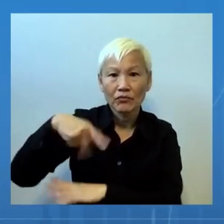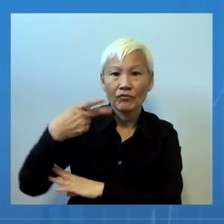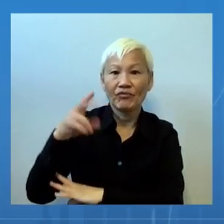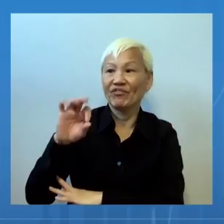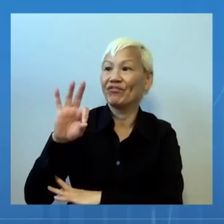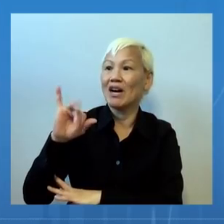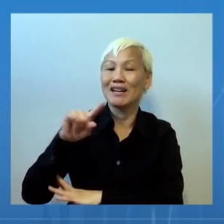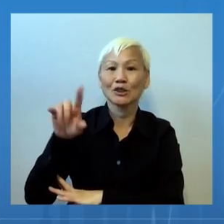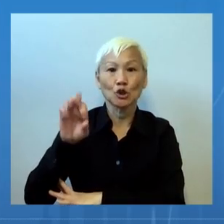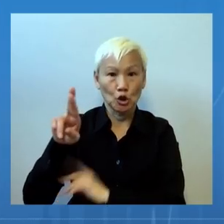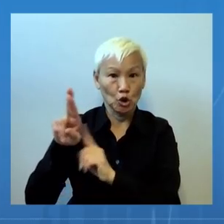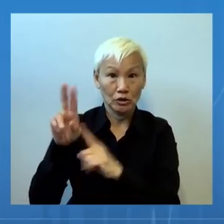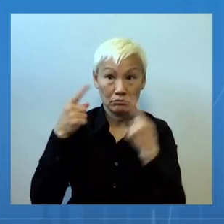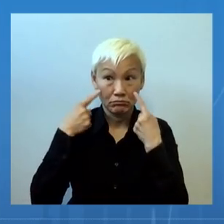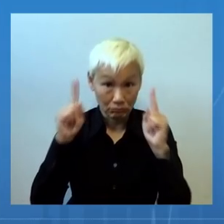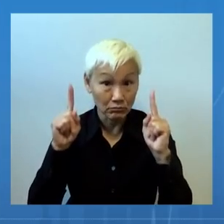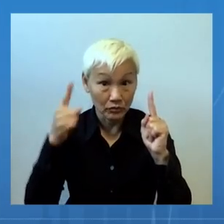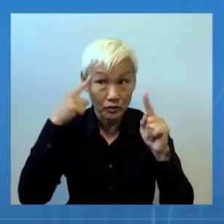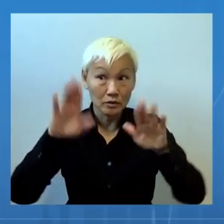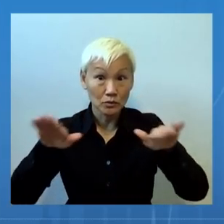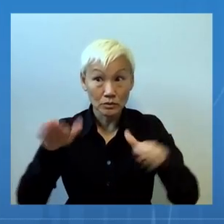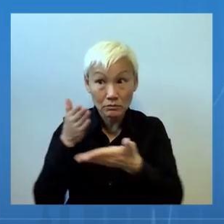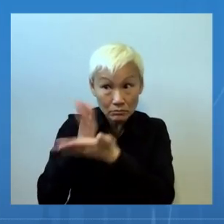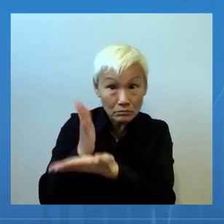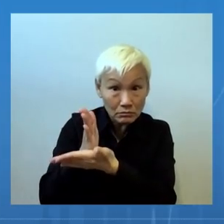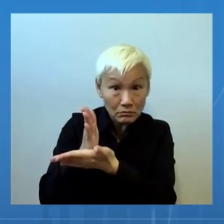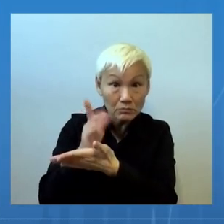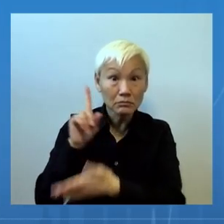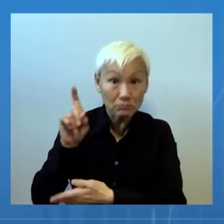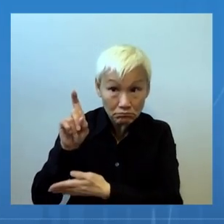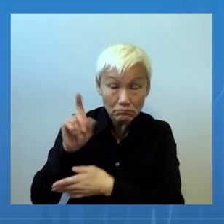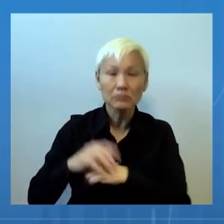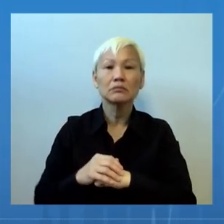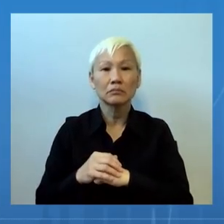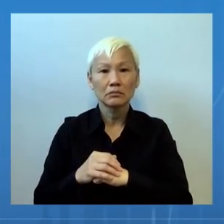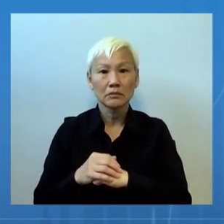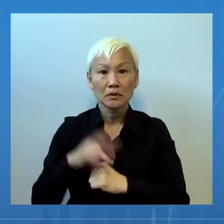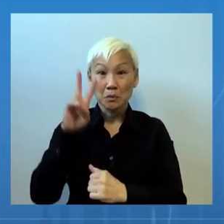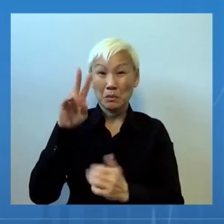Pfizer submitted data on nearly 2,000 children between the ages of 5 to 11 years,